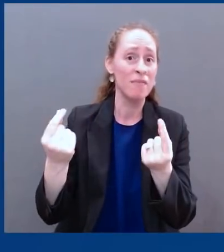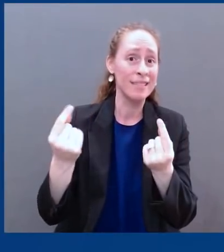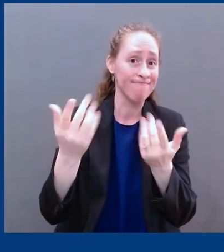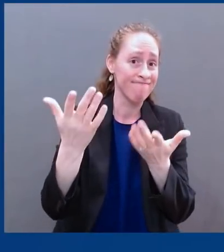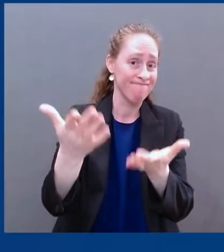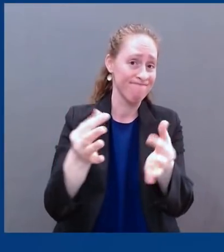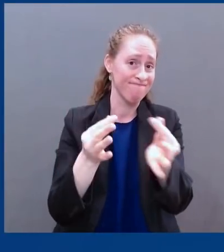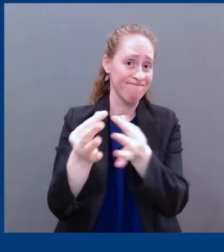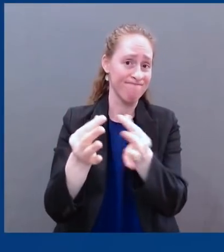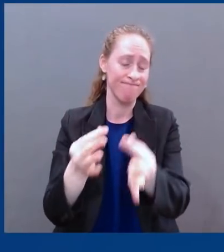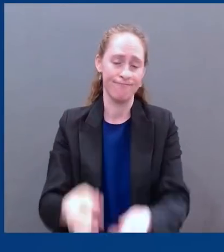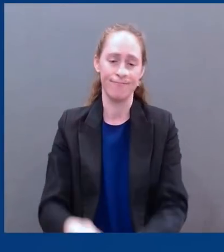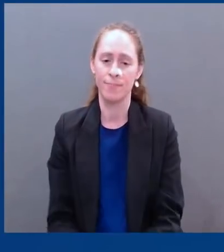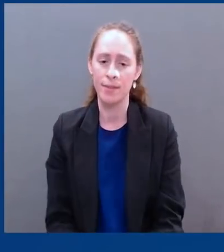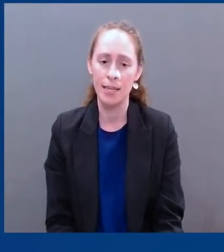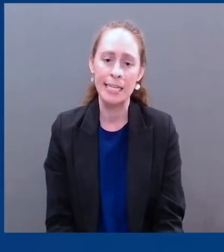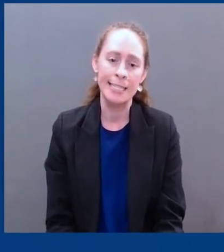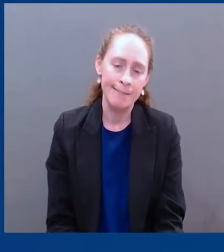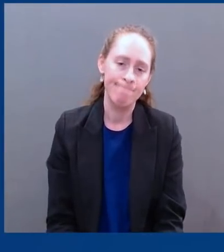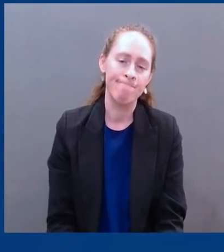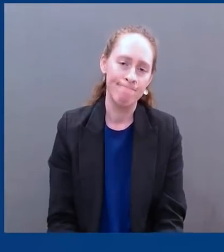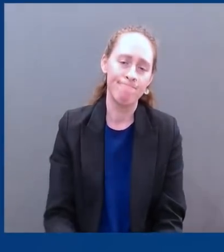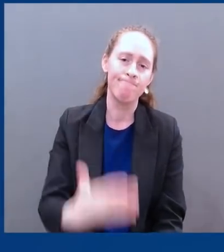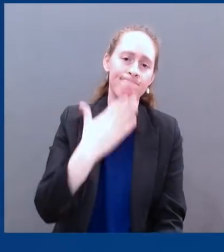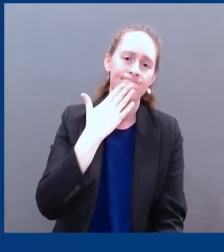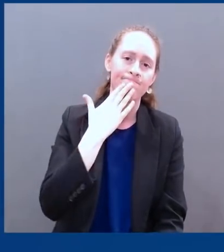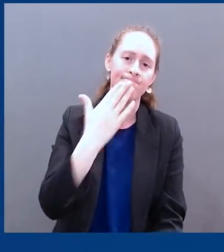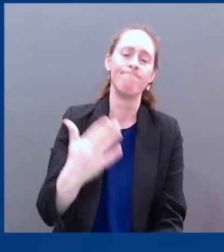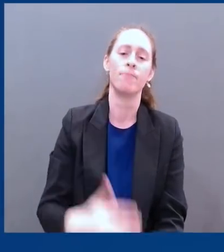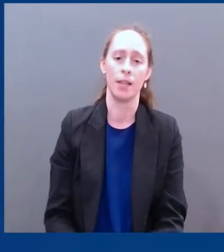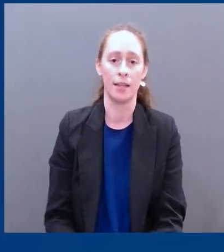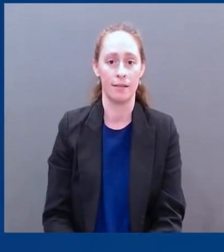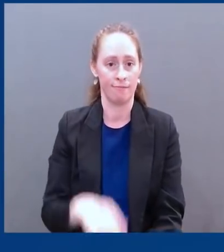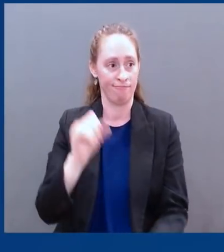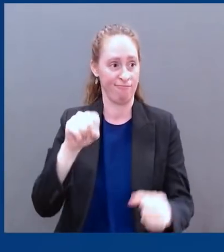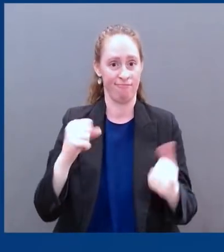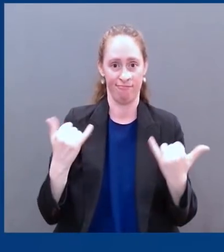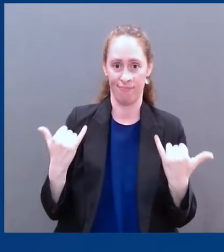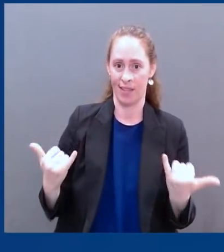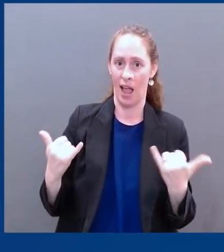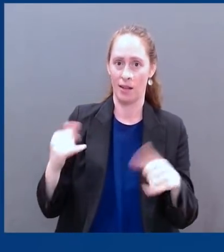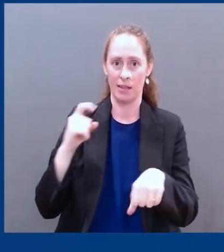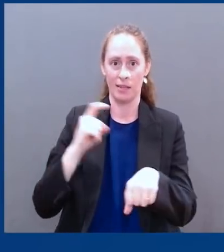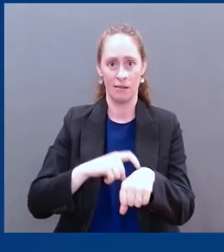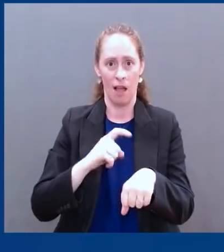As Jeff has said, we're in a new moment in our fight against COVID. We've reached this point